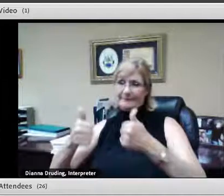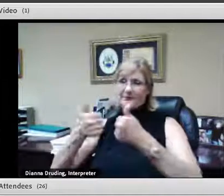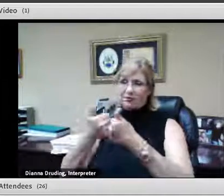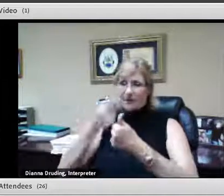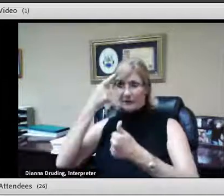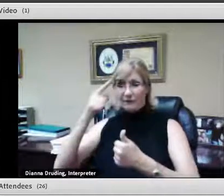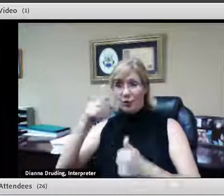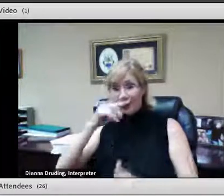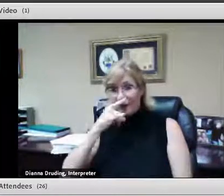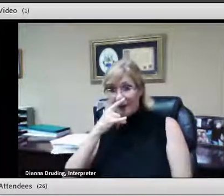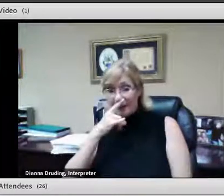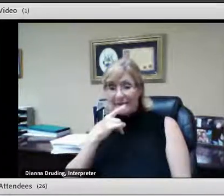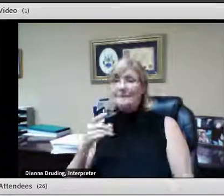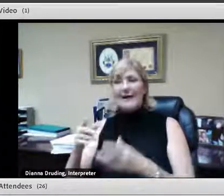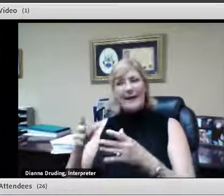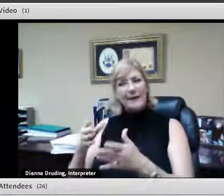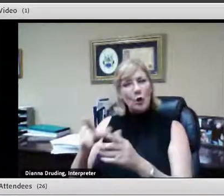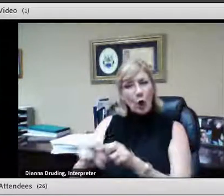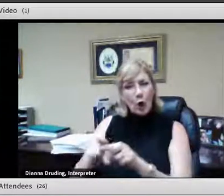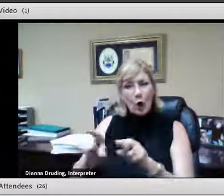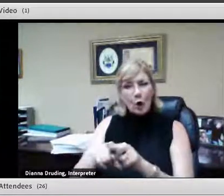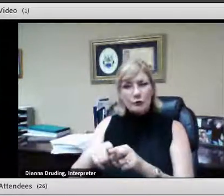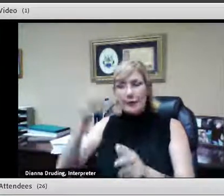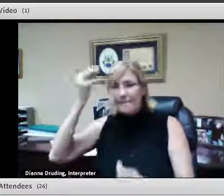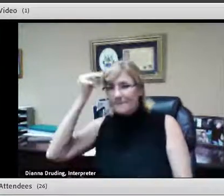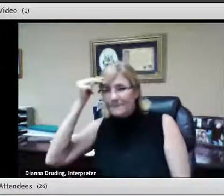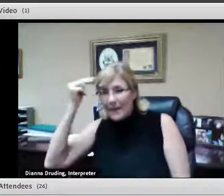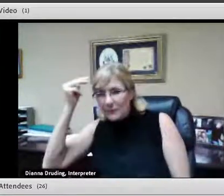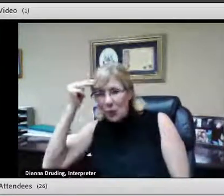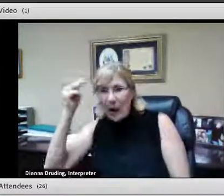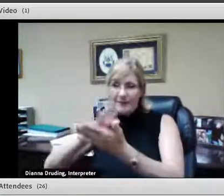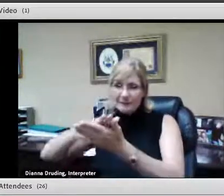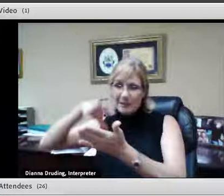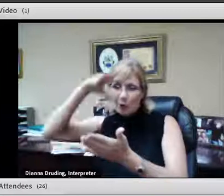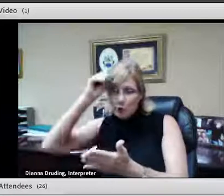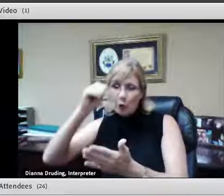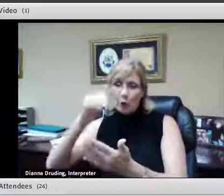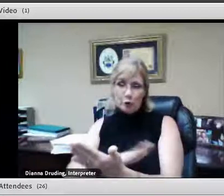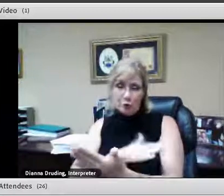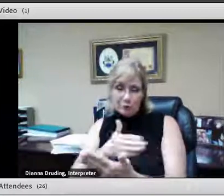where they memorize, and they learn, and they sing. And then I have the kids try to do it for me